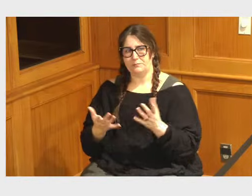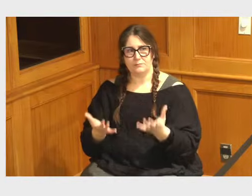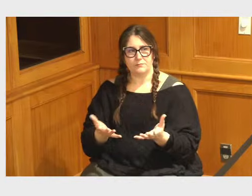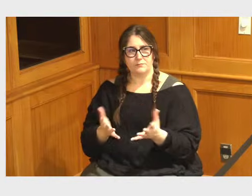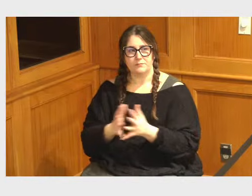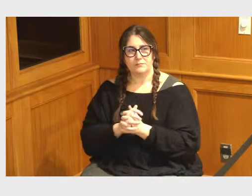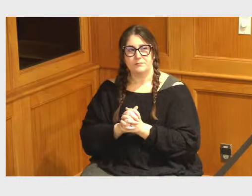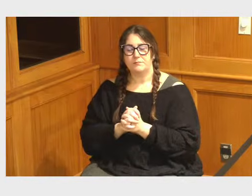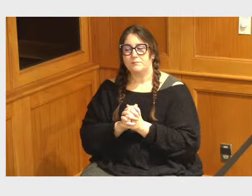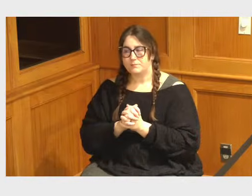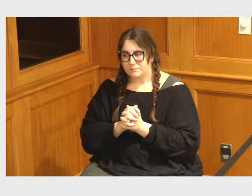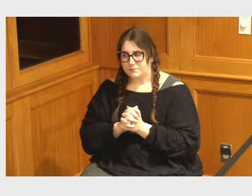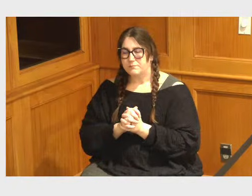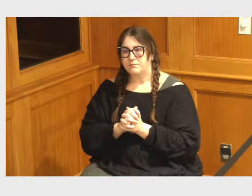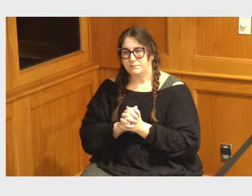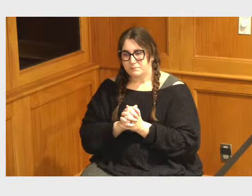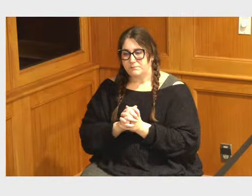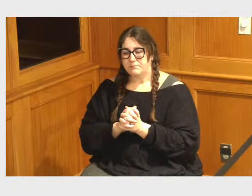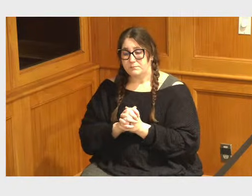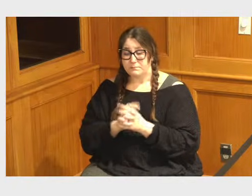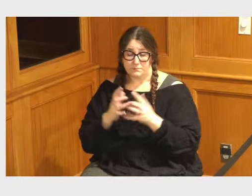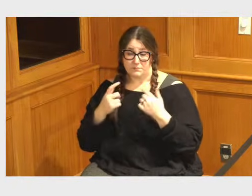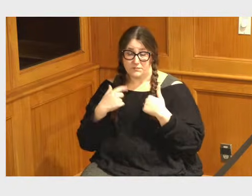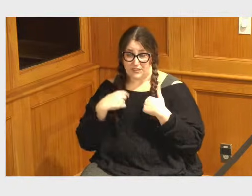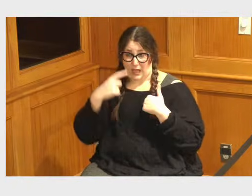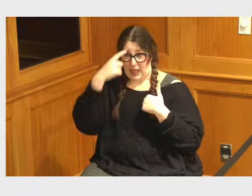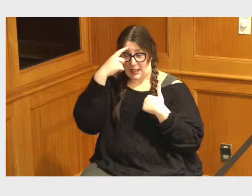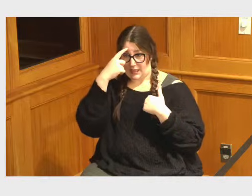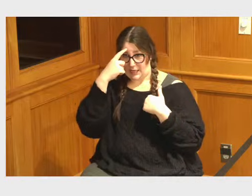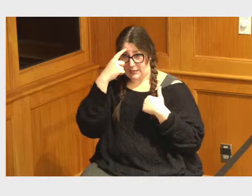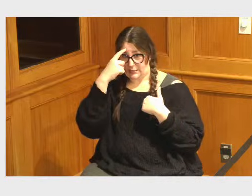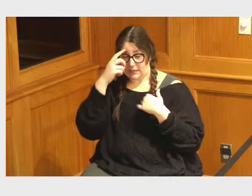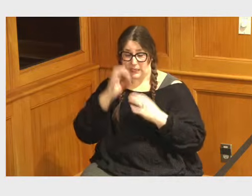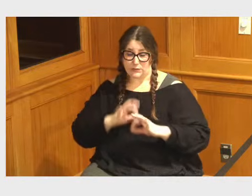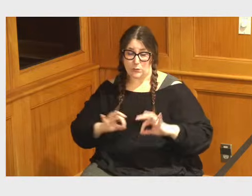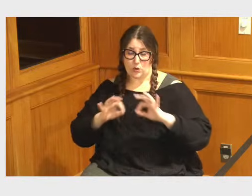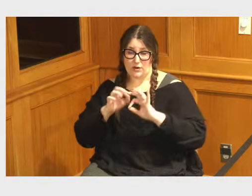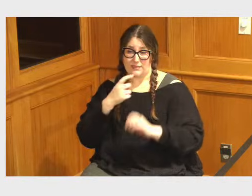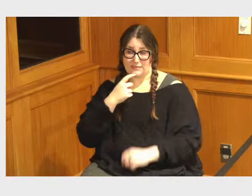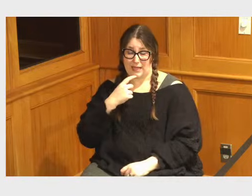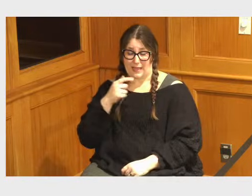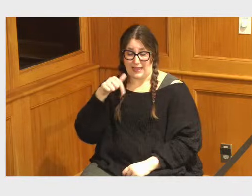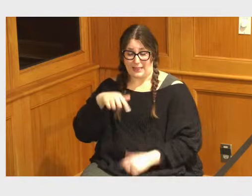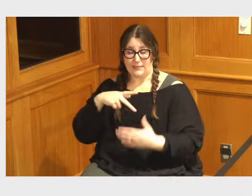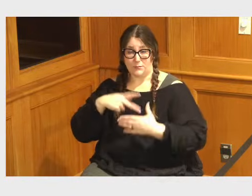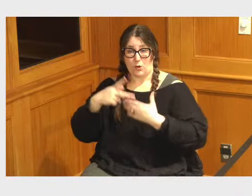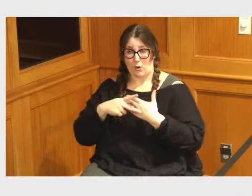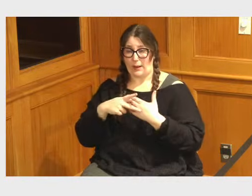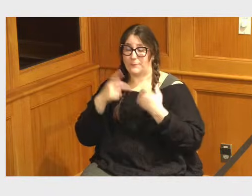I think that it's worth saying that this has been a successful program that this was something that